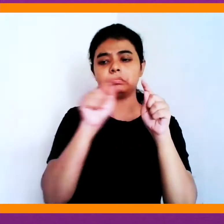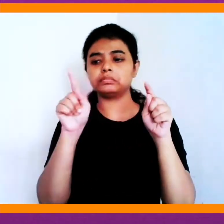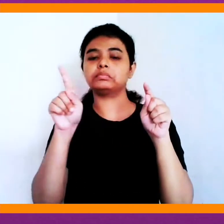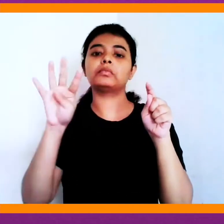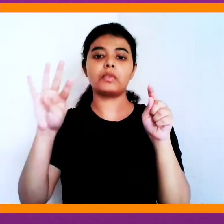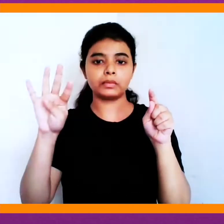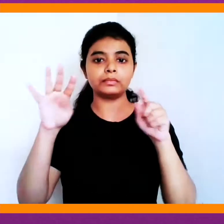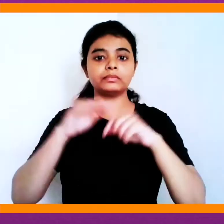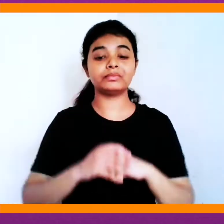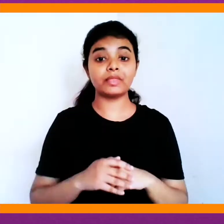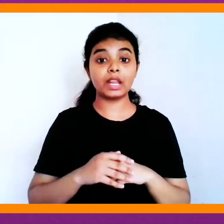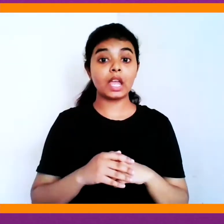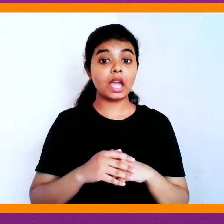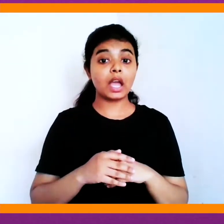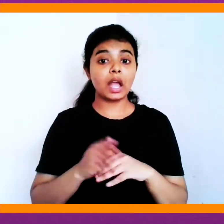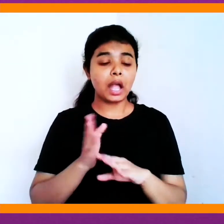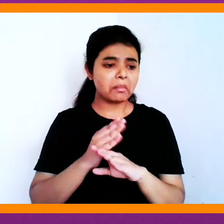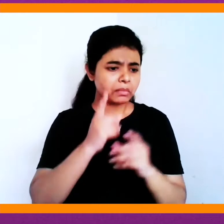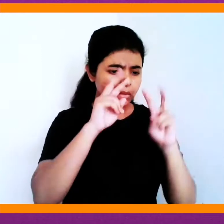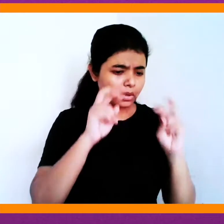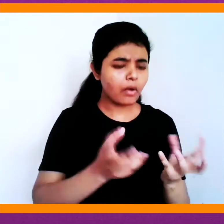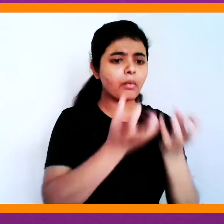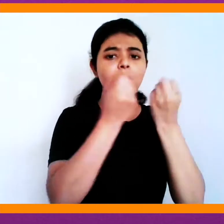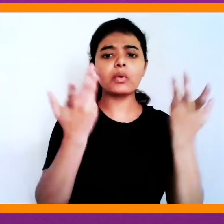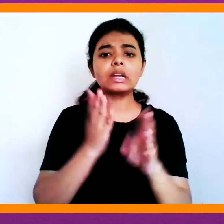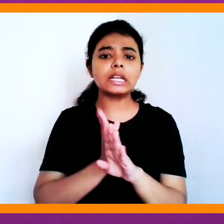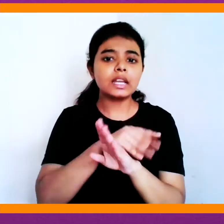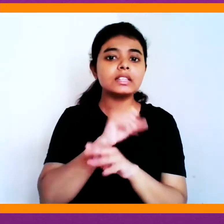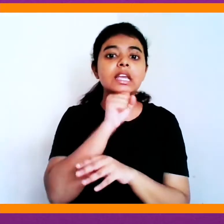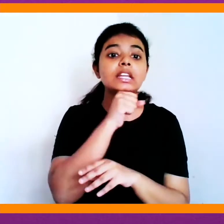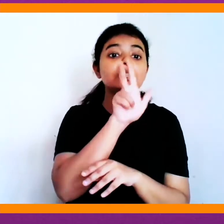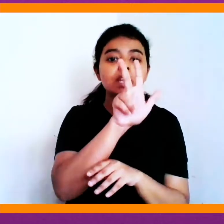however nowadays we're finding that some girls may start their periods even as early as eight